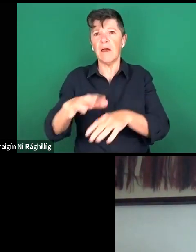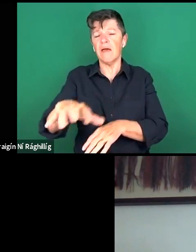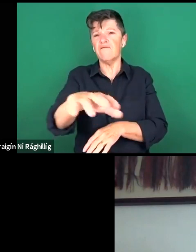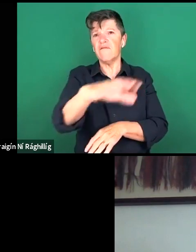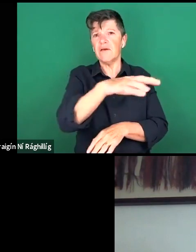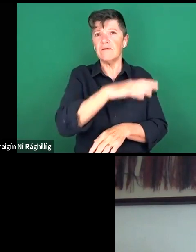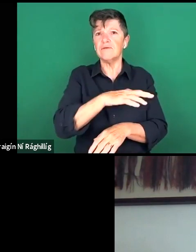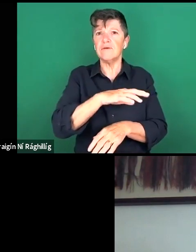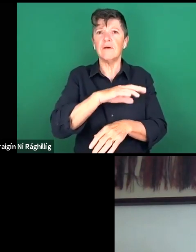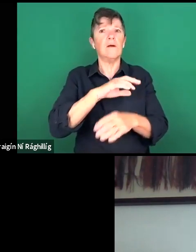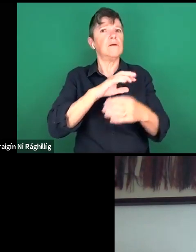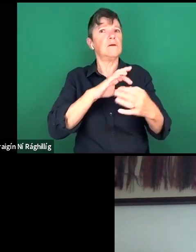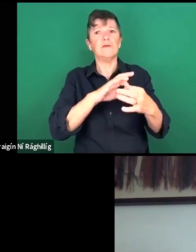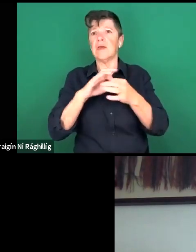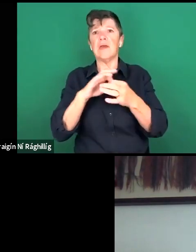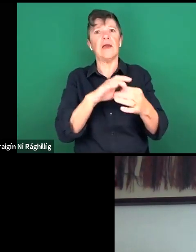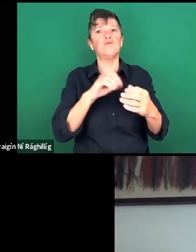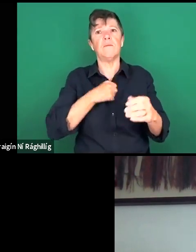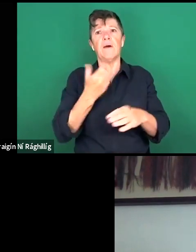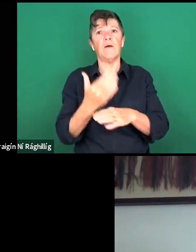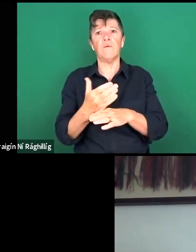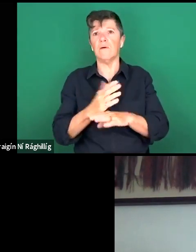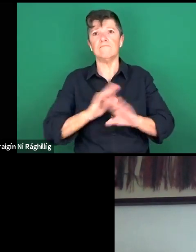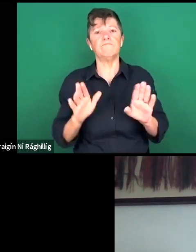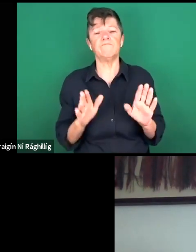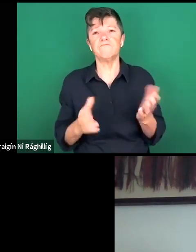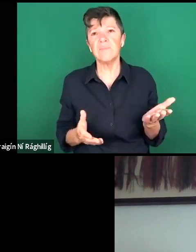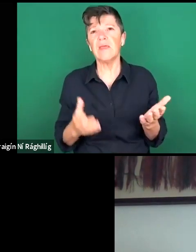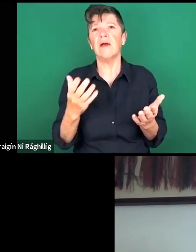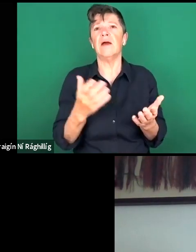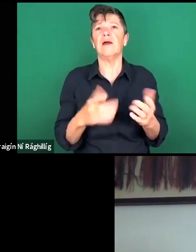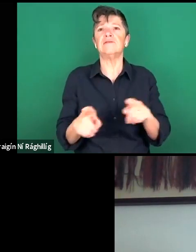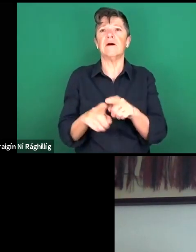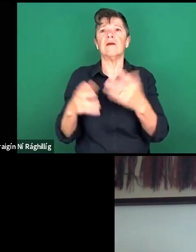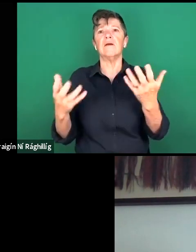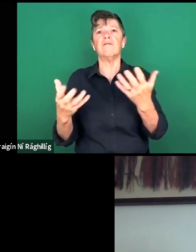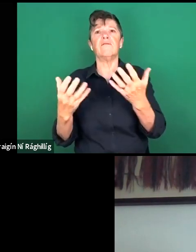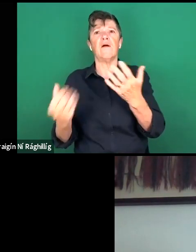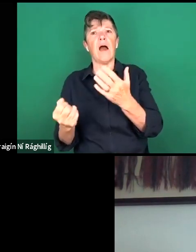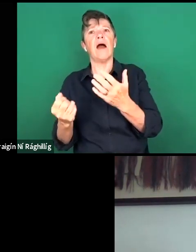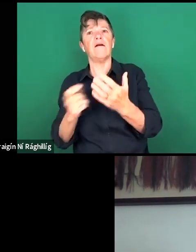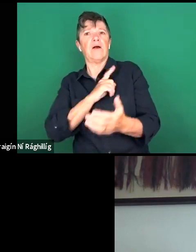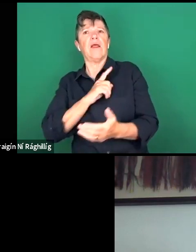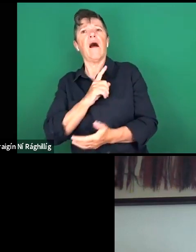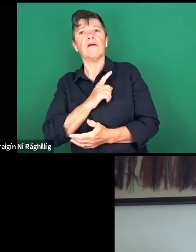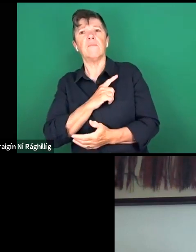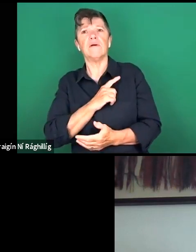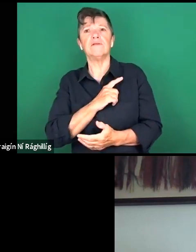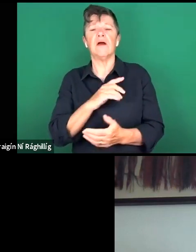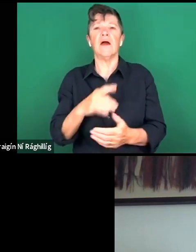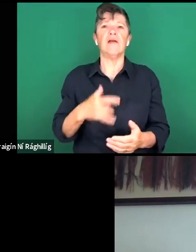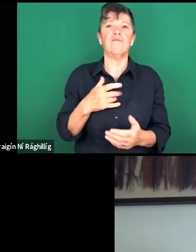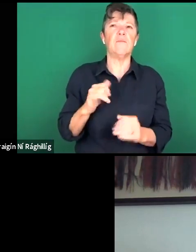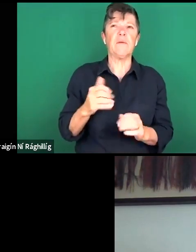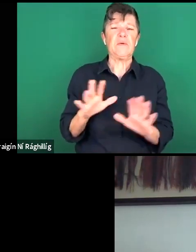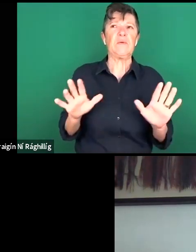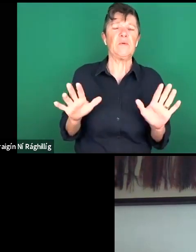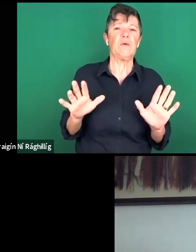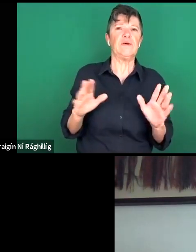builders so this is terms of how do we create those knowledges but also make those